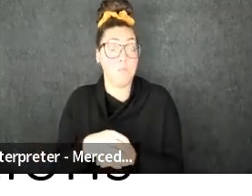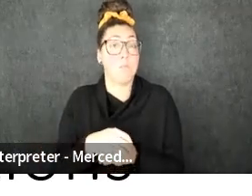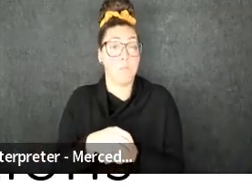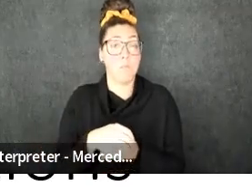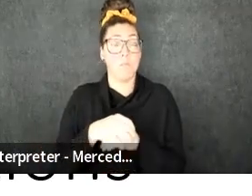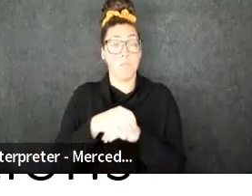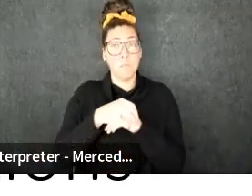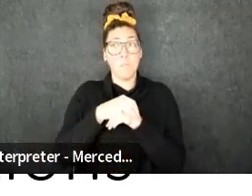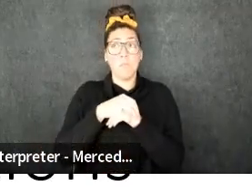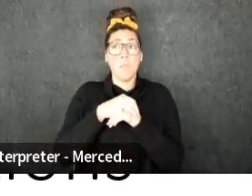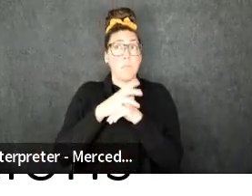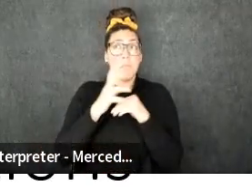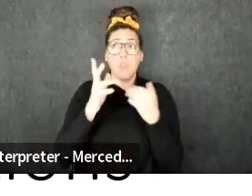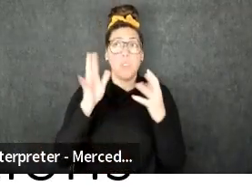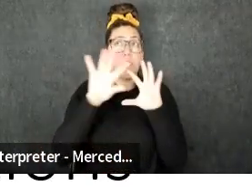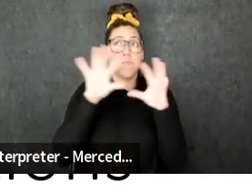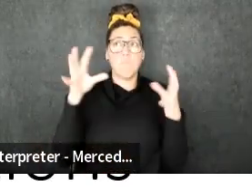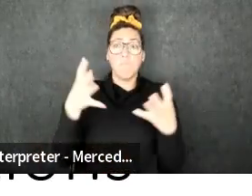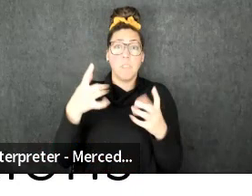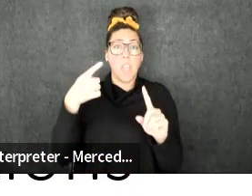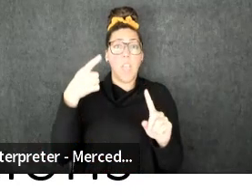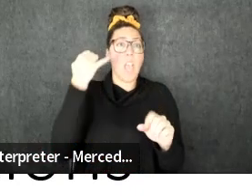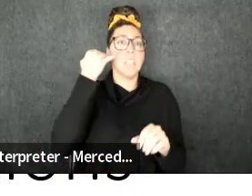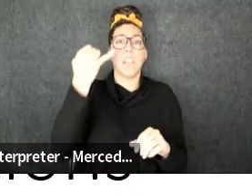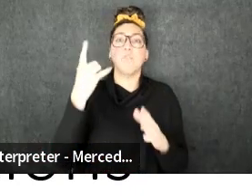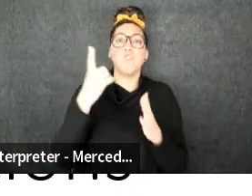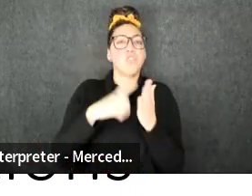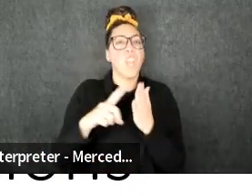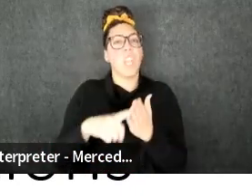whole idea of checking in on people there, wellness, you know,